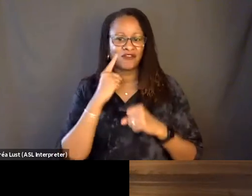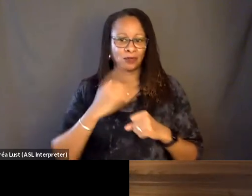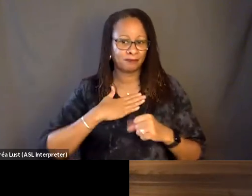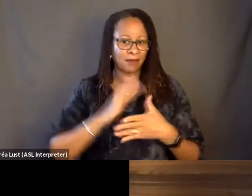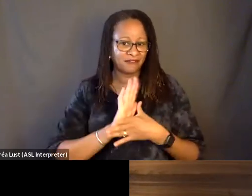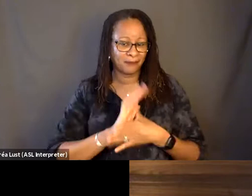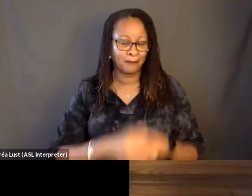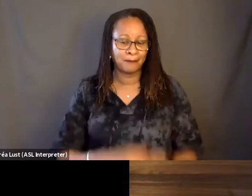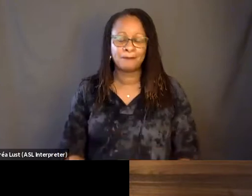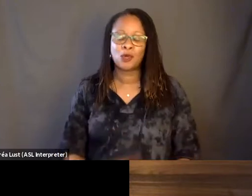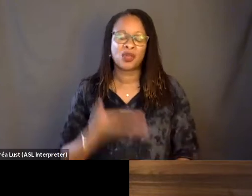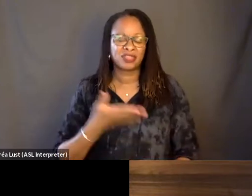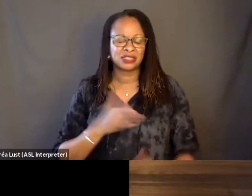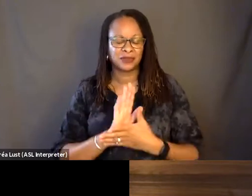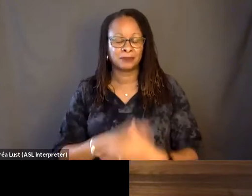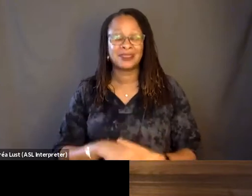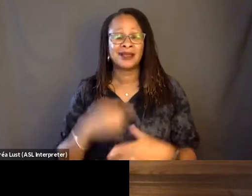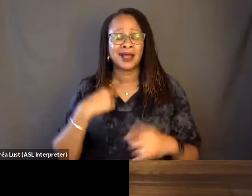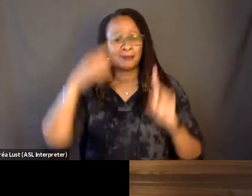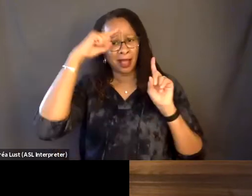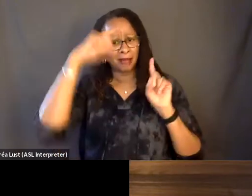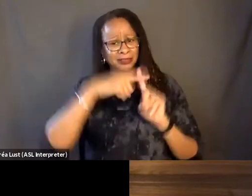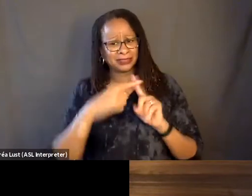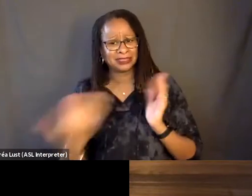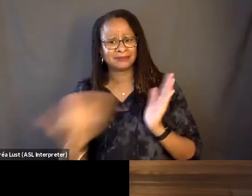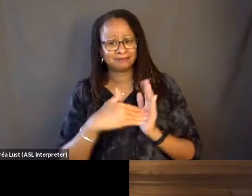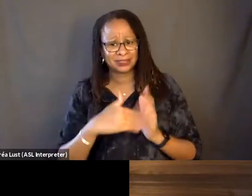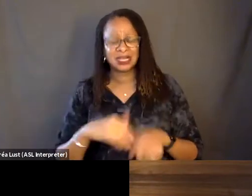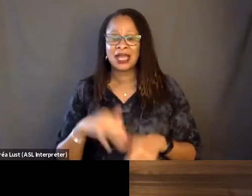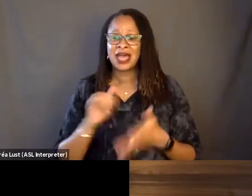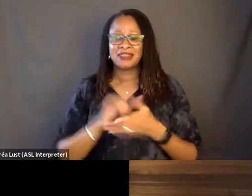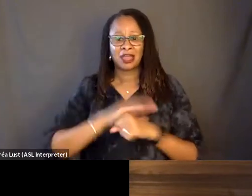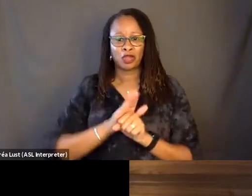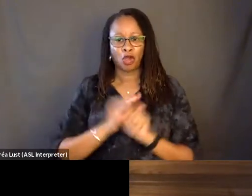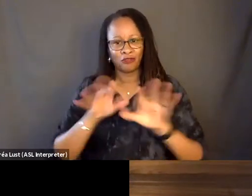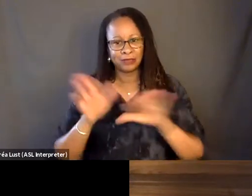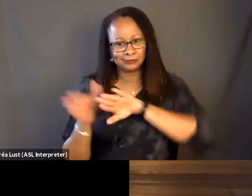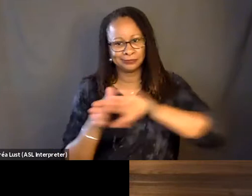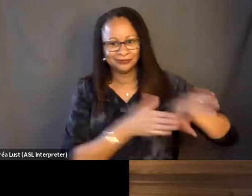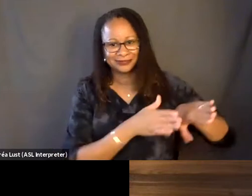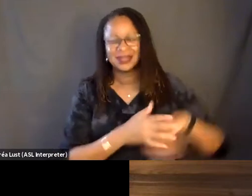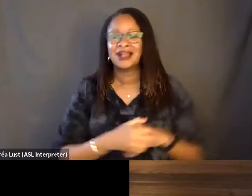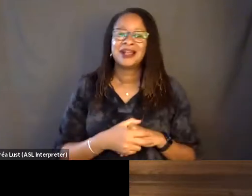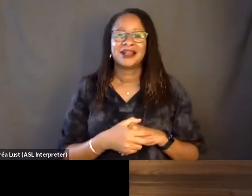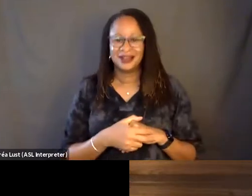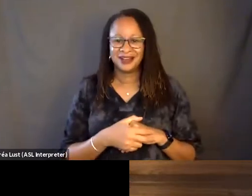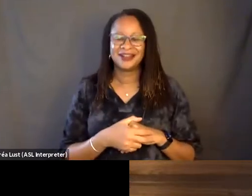So I'm optimistic that, COVID aside, that